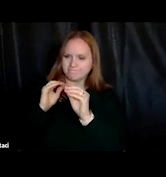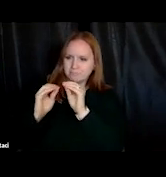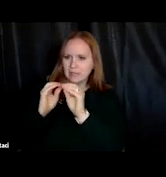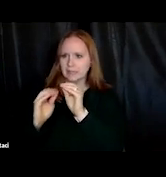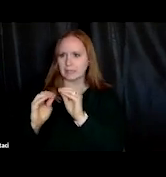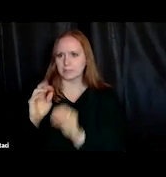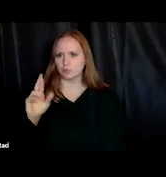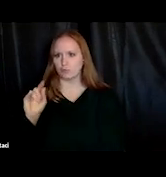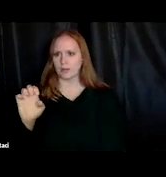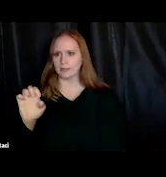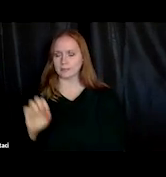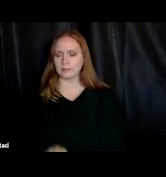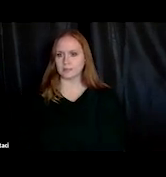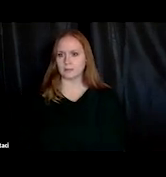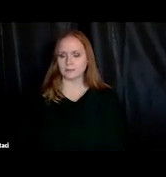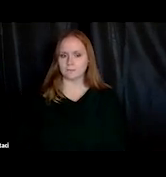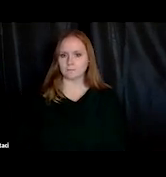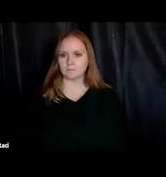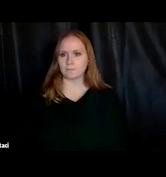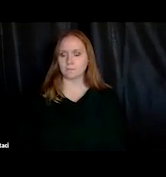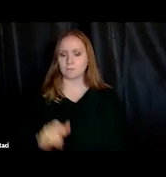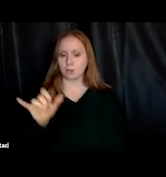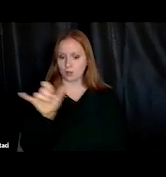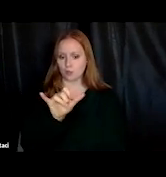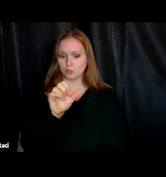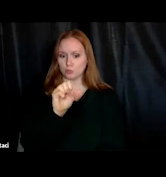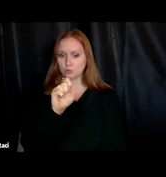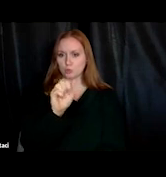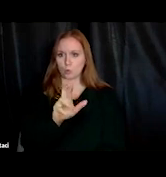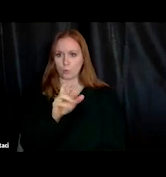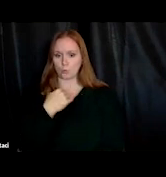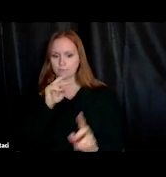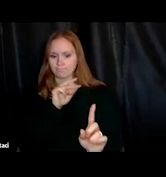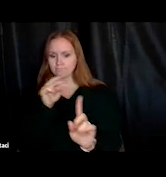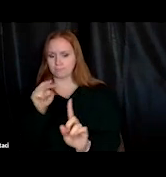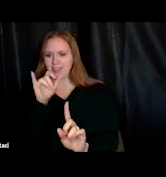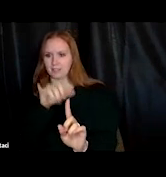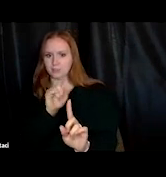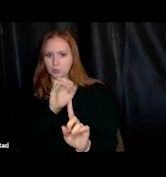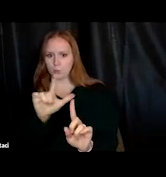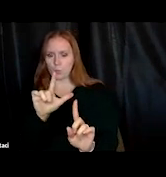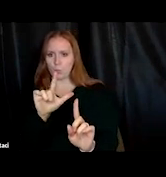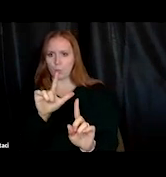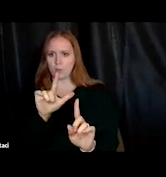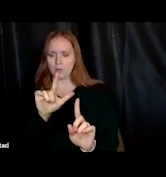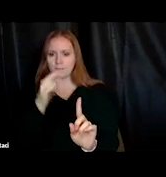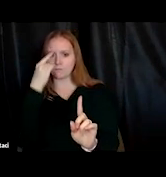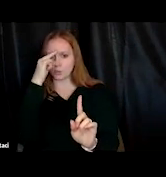But we also see SOAR as a tool of fostering local working relationships